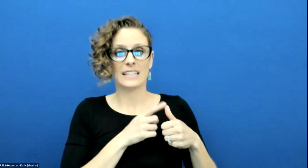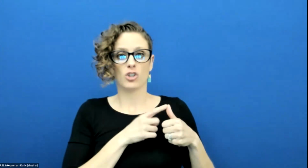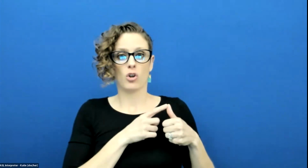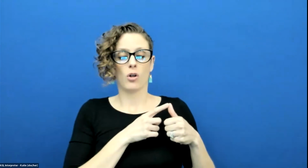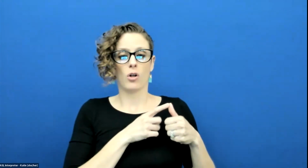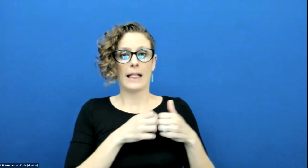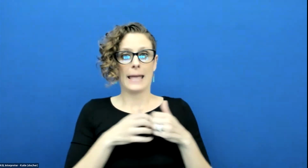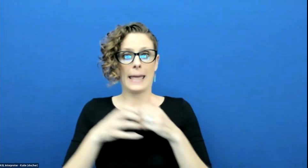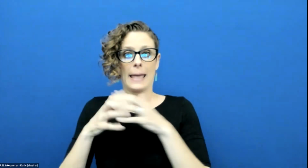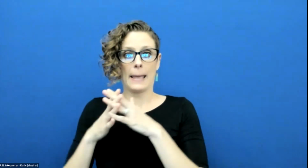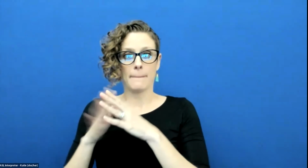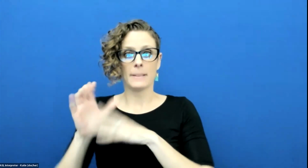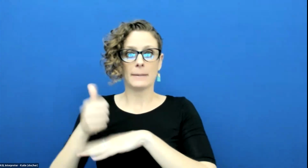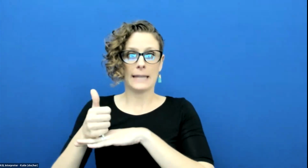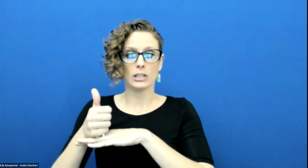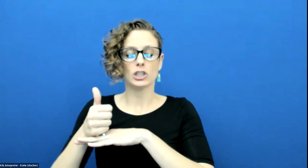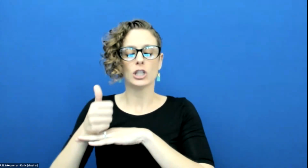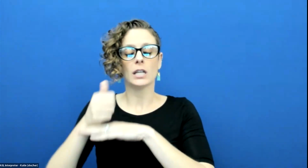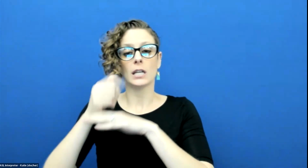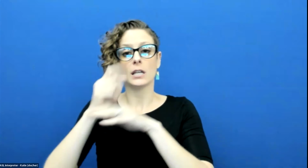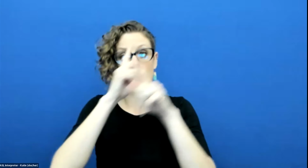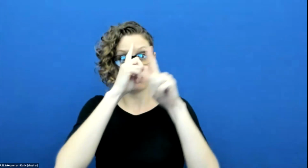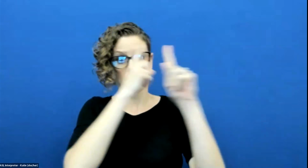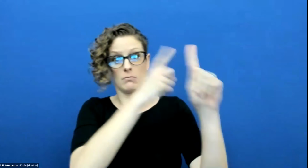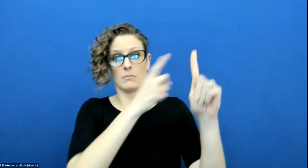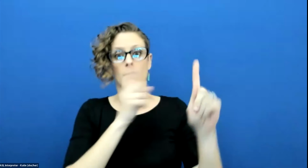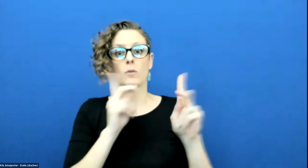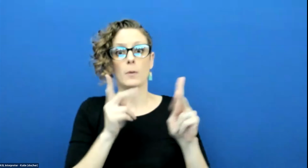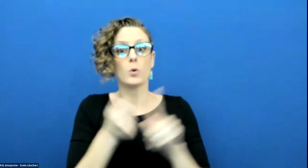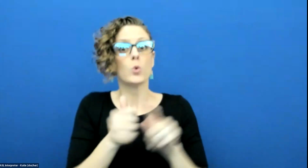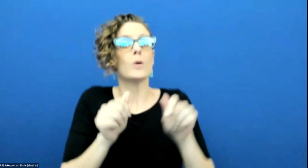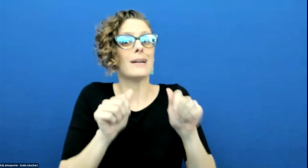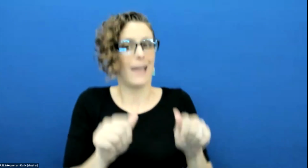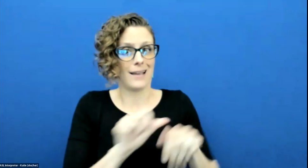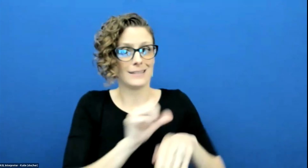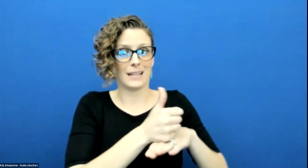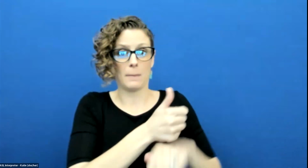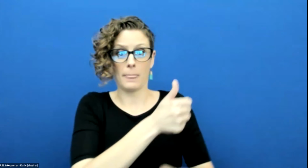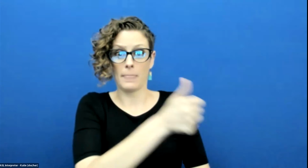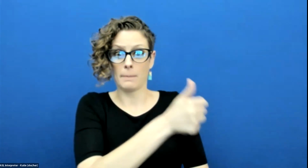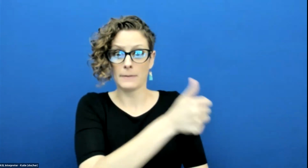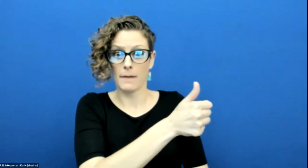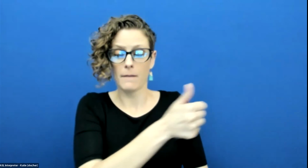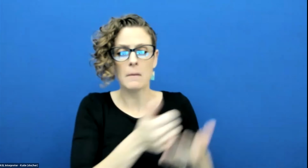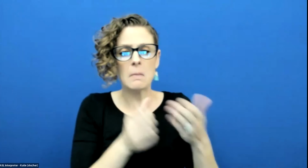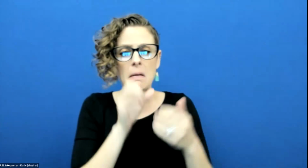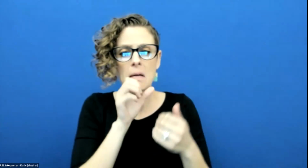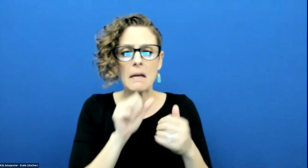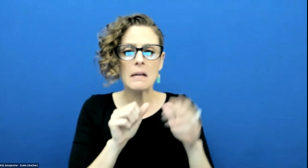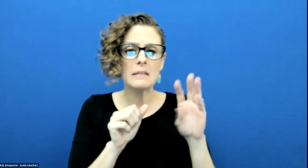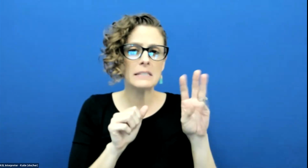aims at people who are able to do it themselves maybe it's not a 55 to 75 year old range of folks